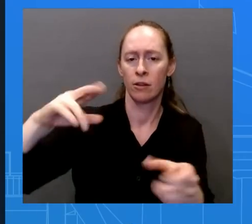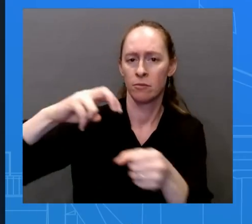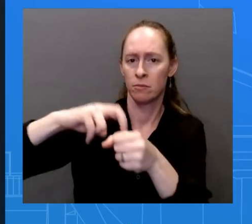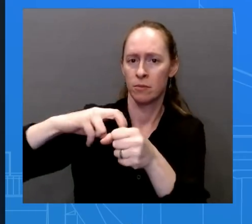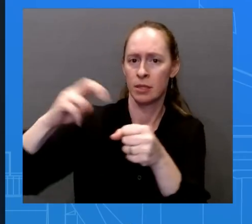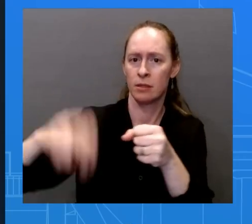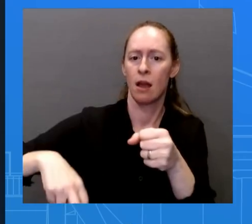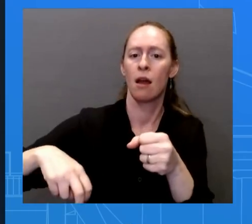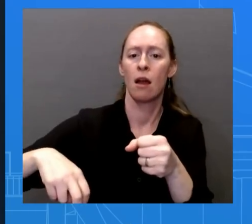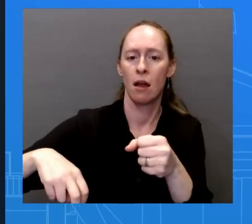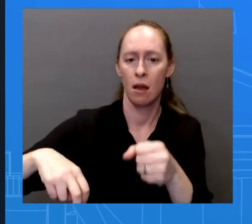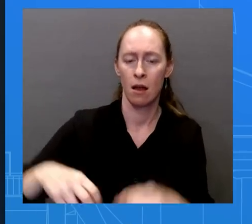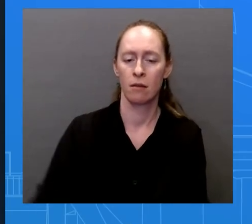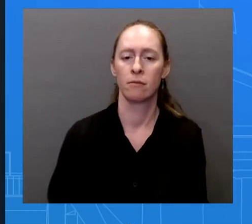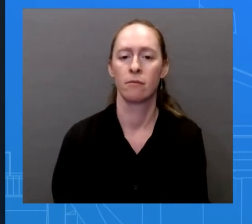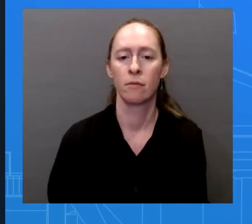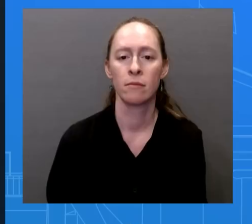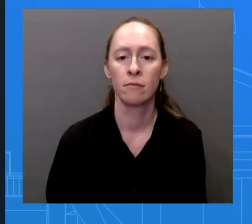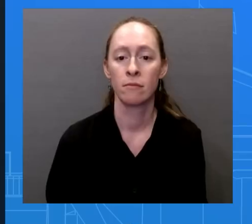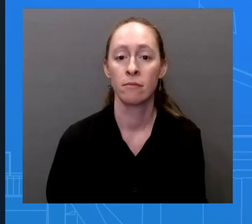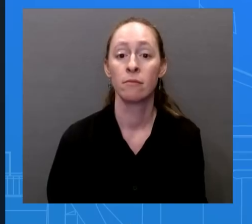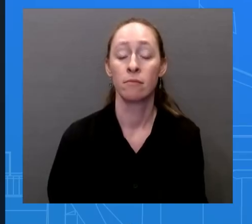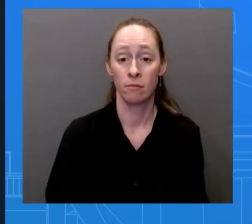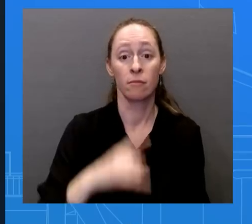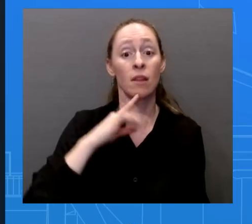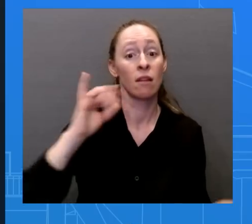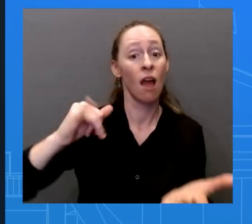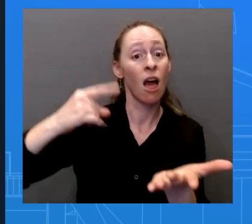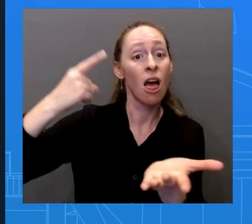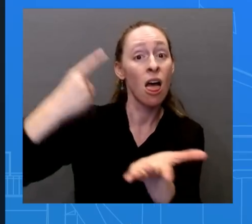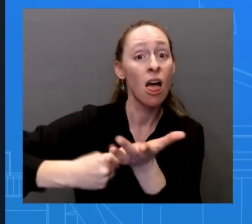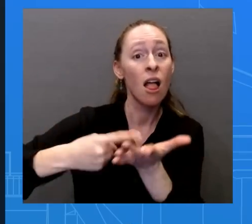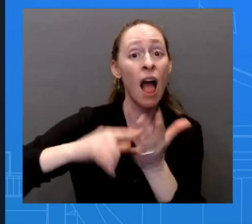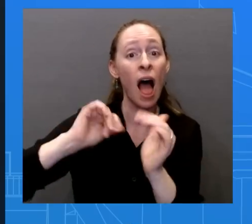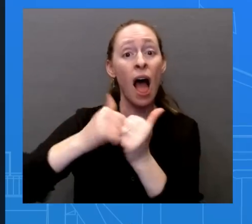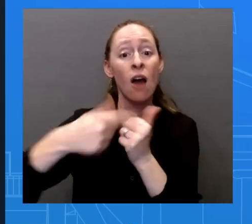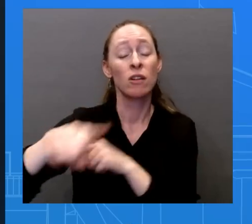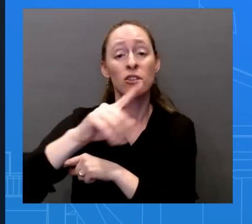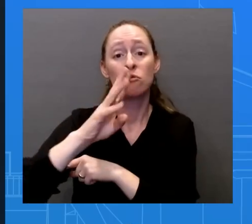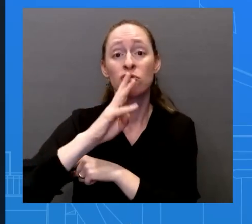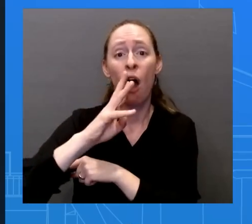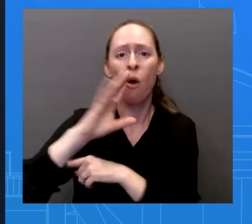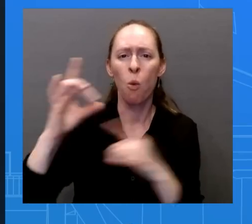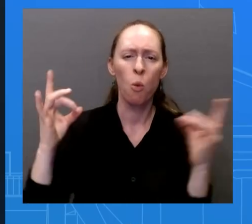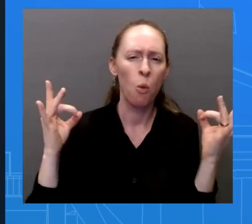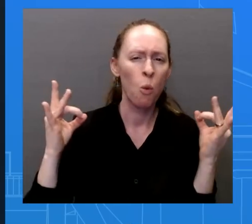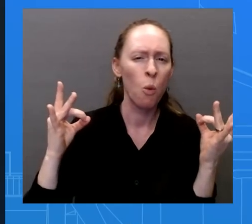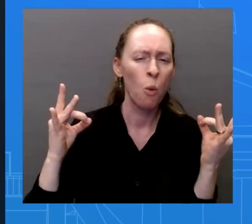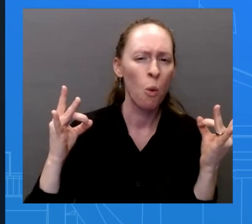during that conversation was unacceptable and it was appalling. They should all step down.